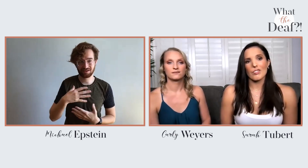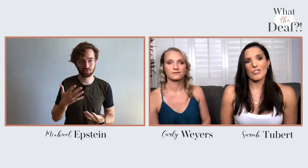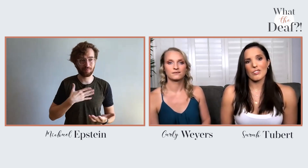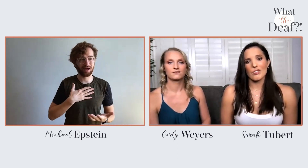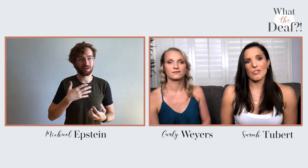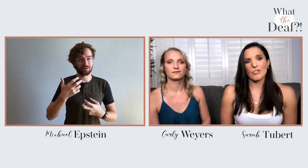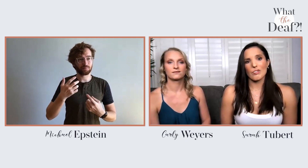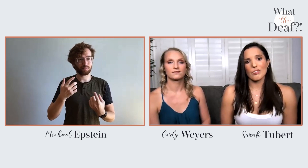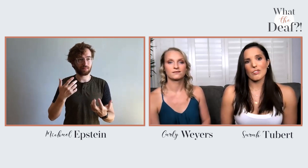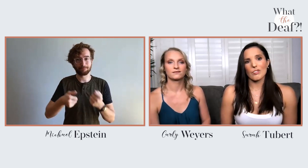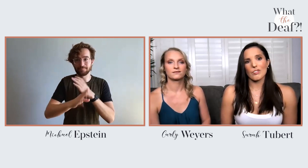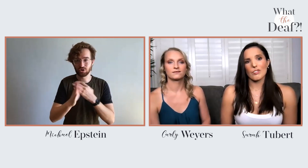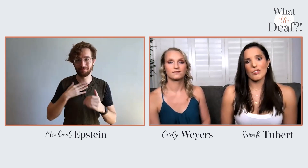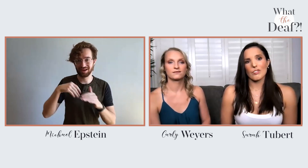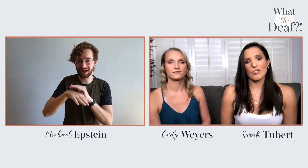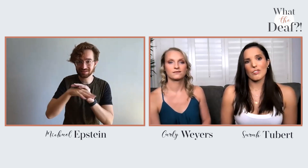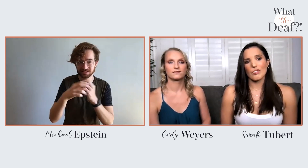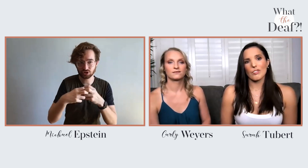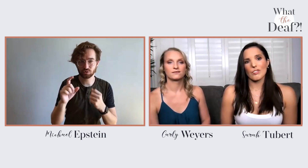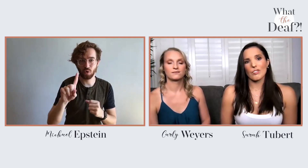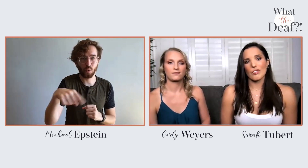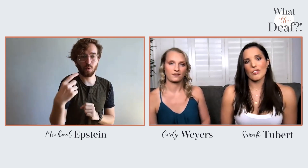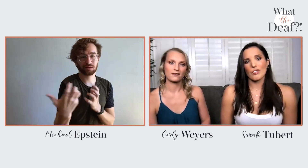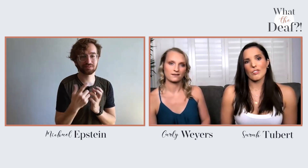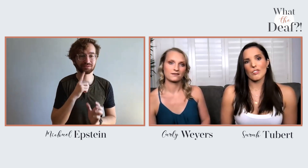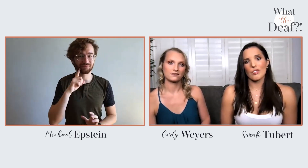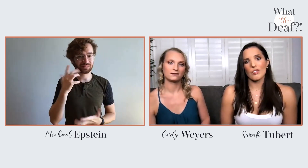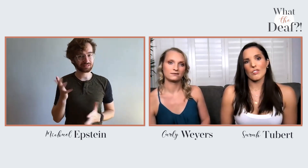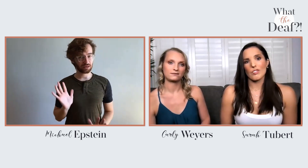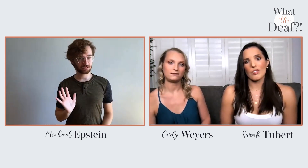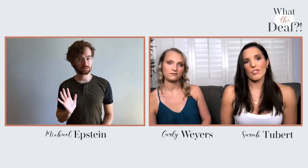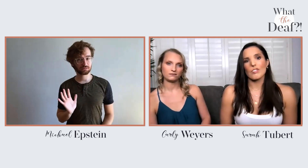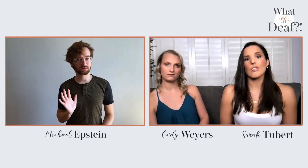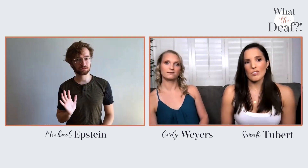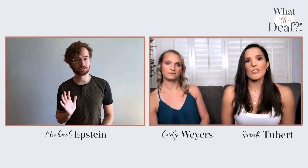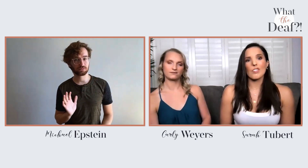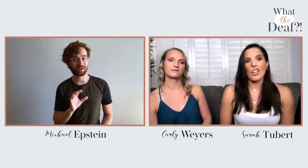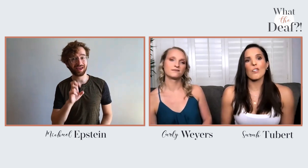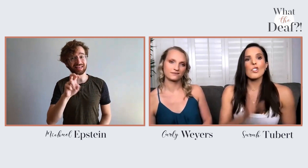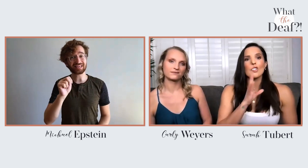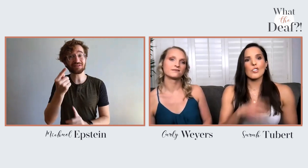and I still have barriers to access as far as communication is concerned, but that is the only barrier that I have.